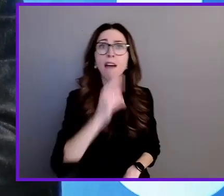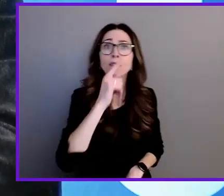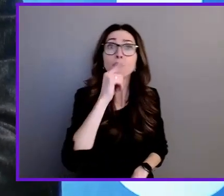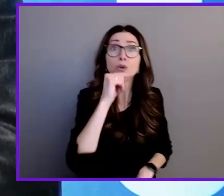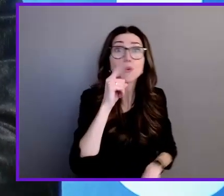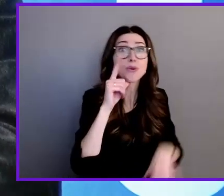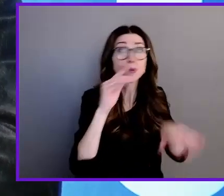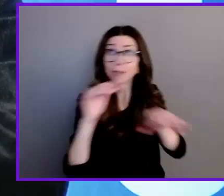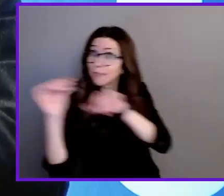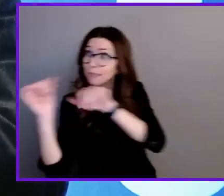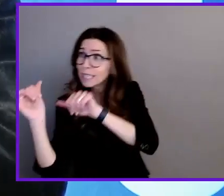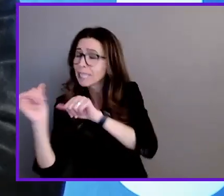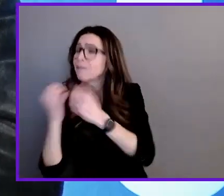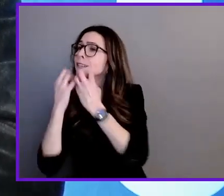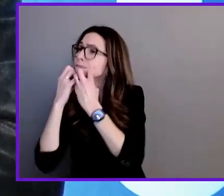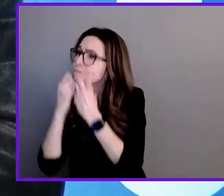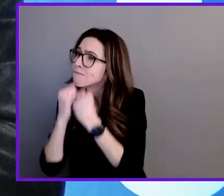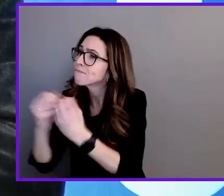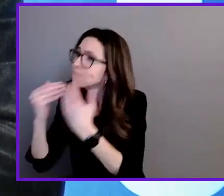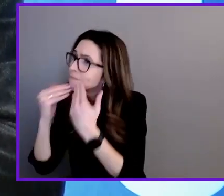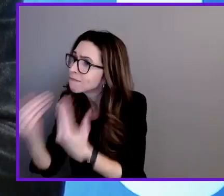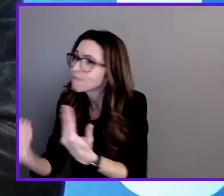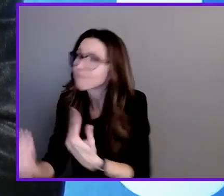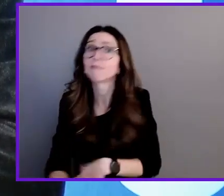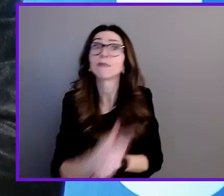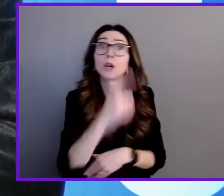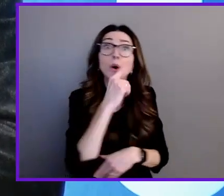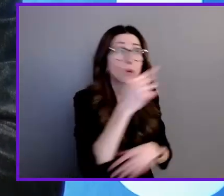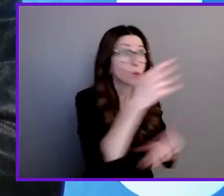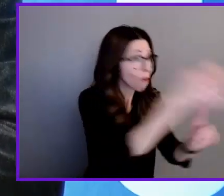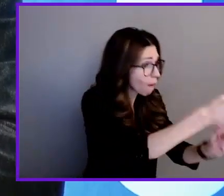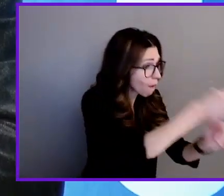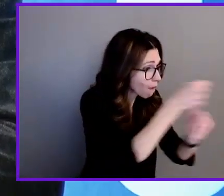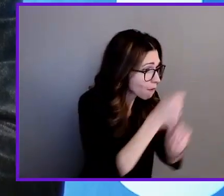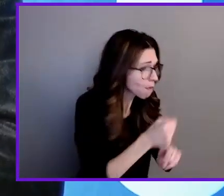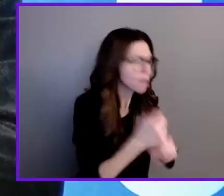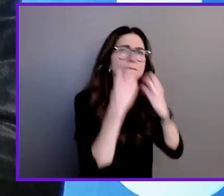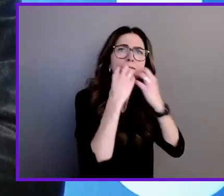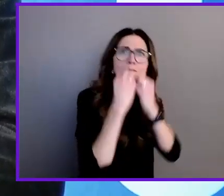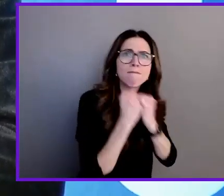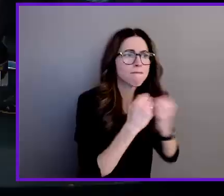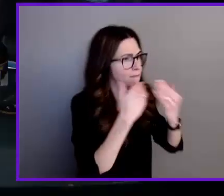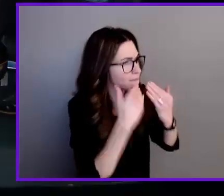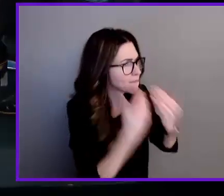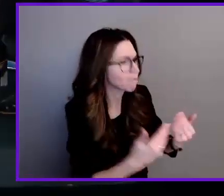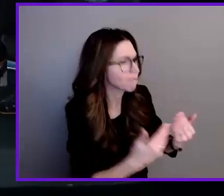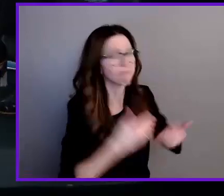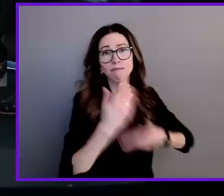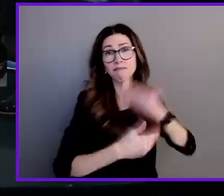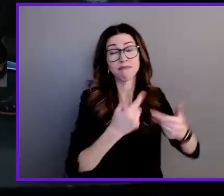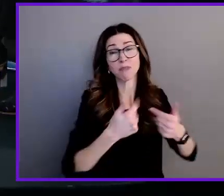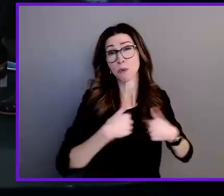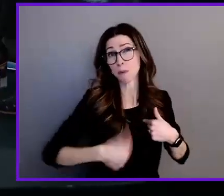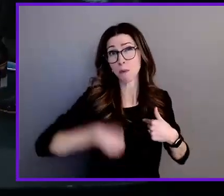and I’m thrilled that the Council has continued on that journey.